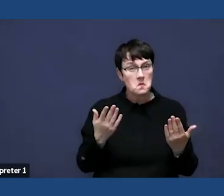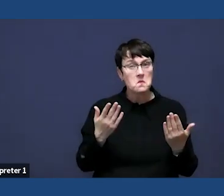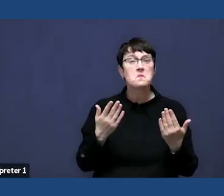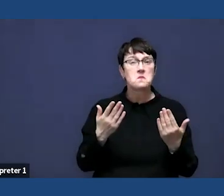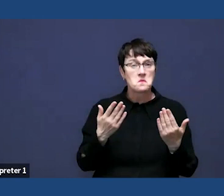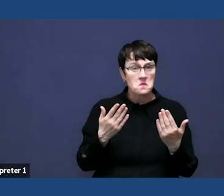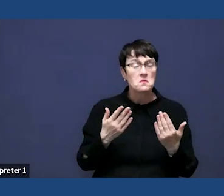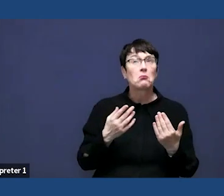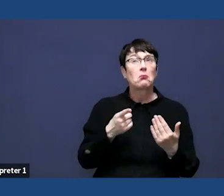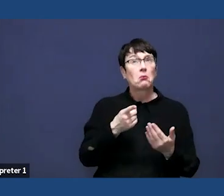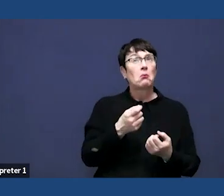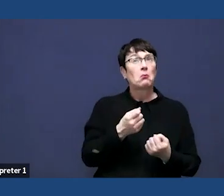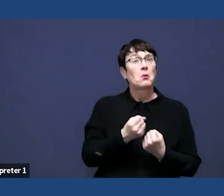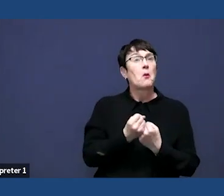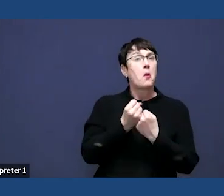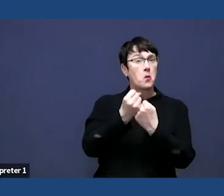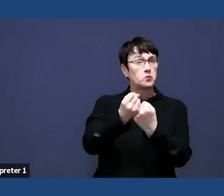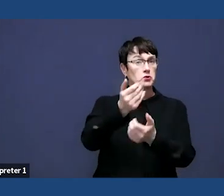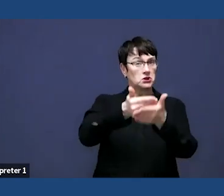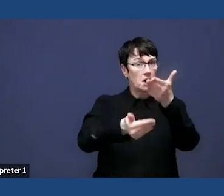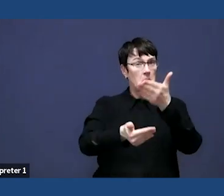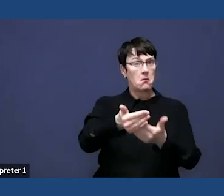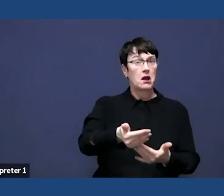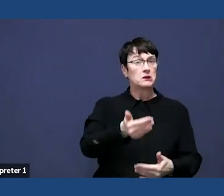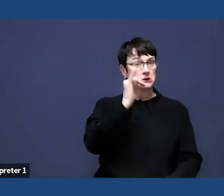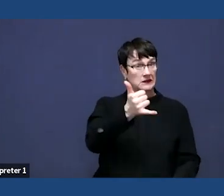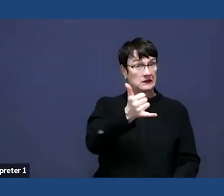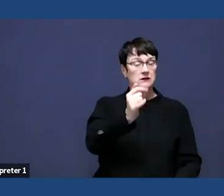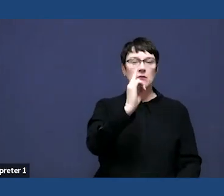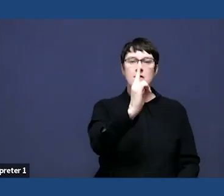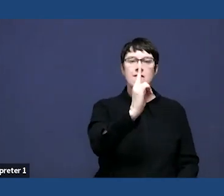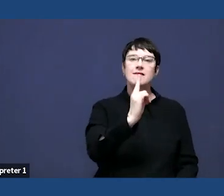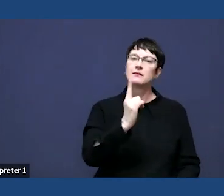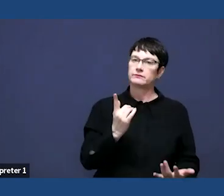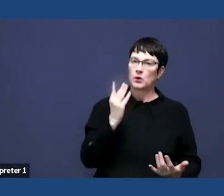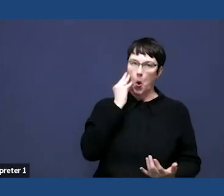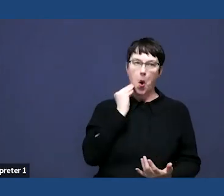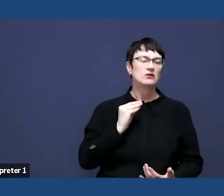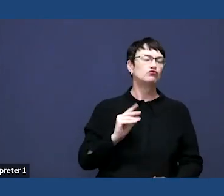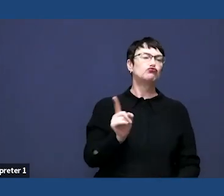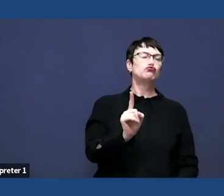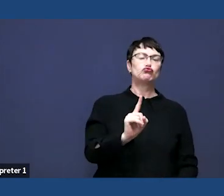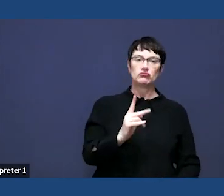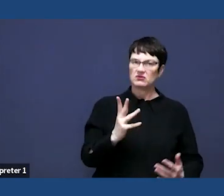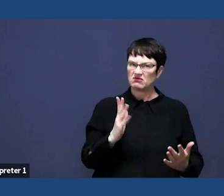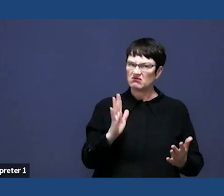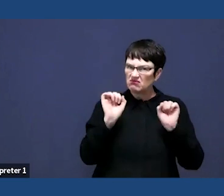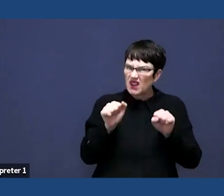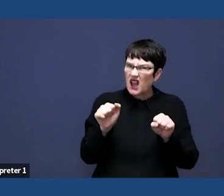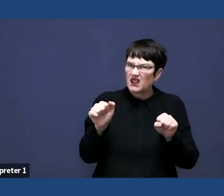When employers implement policies like flexible work, when they have user friendly approaches